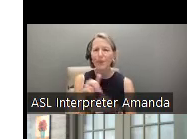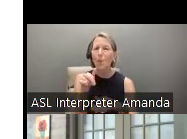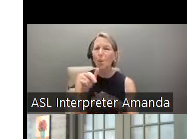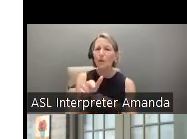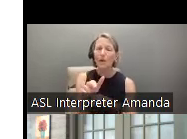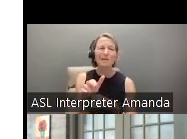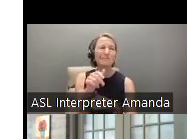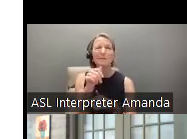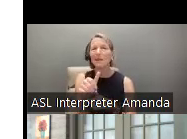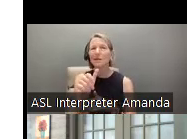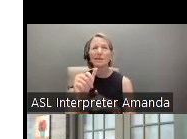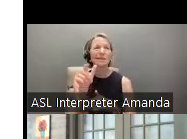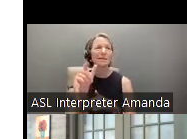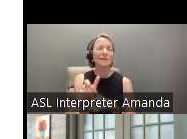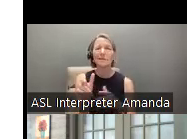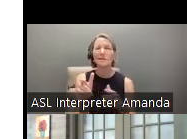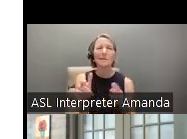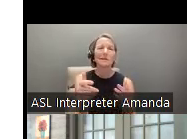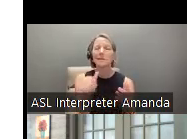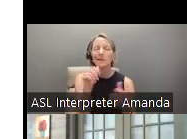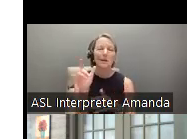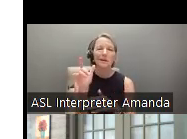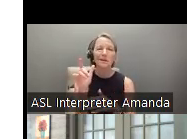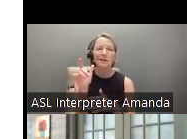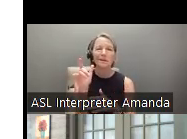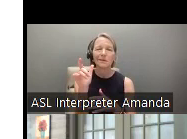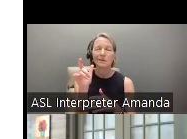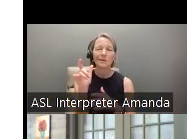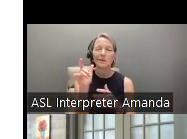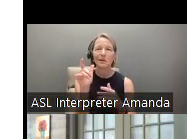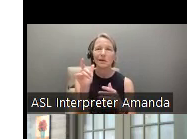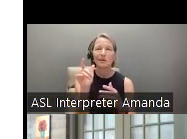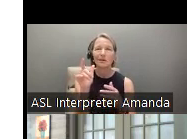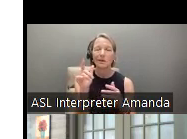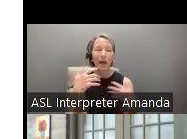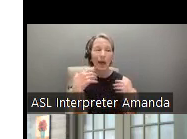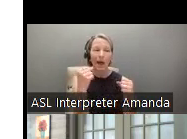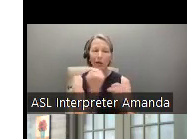doesn't necessarily have to be anything that rises to the level of hope and safety there can be also